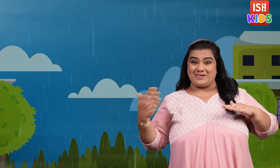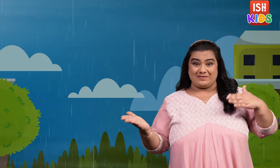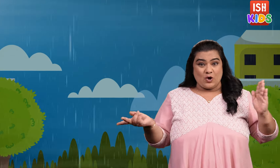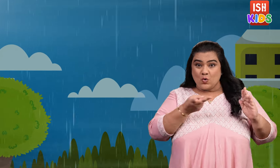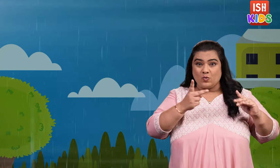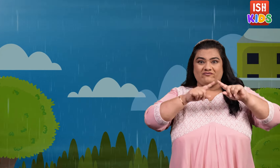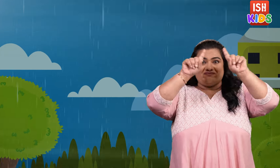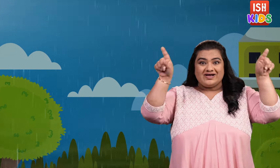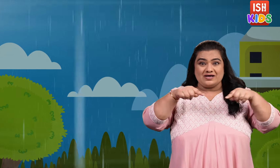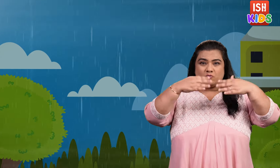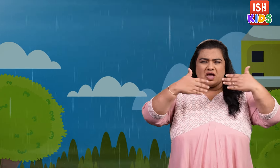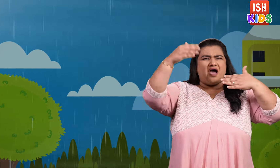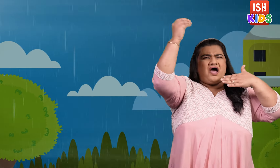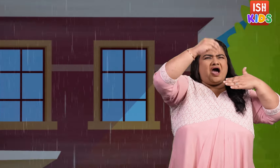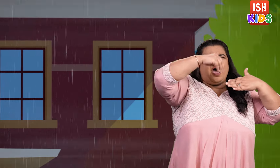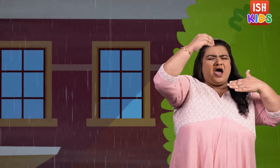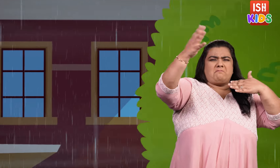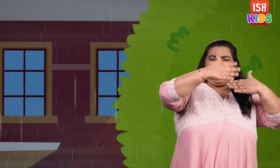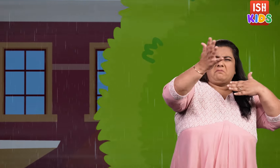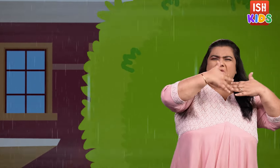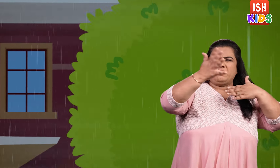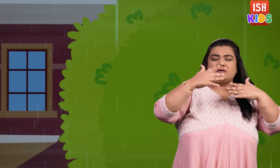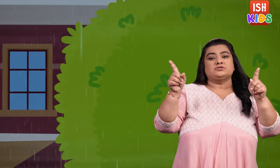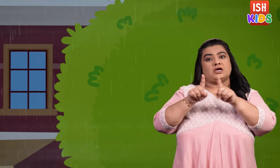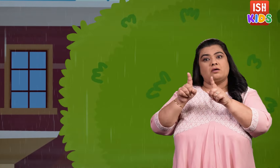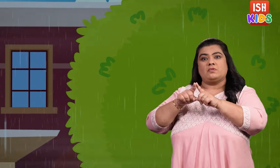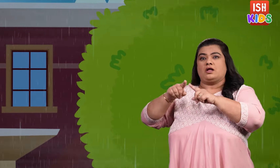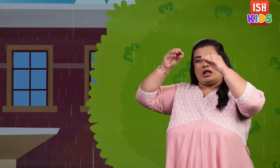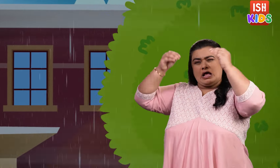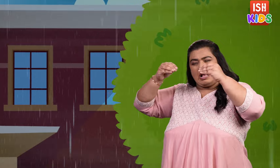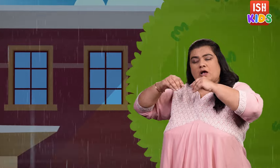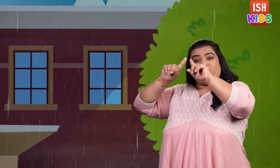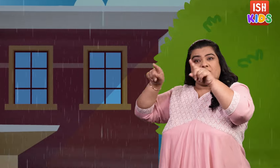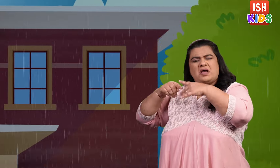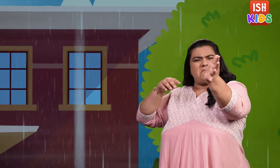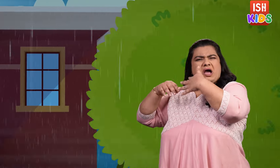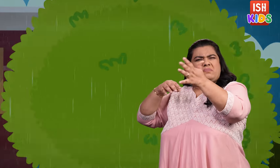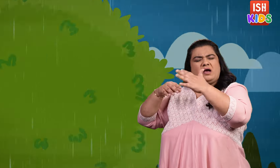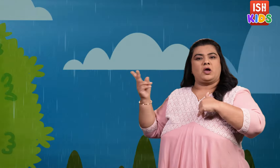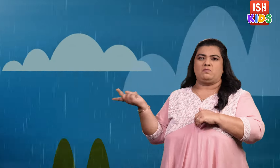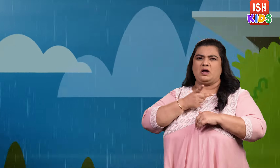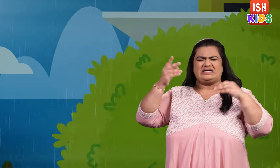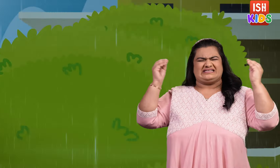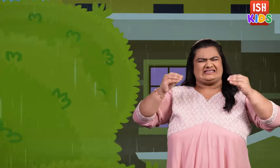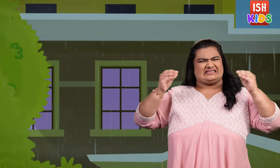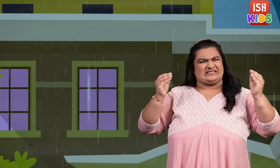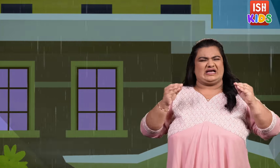The heavy rain was lashing against the windows of the neighboring houses.